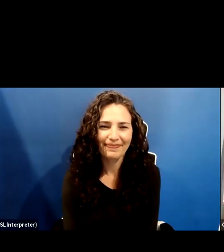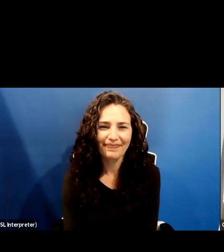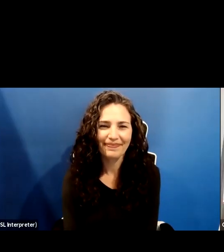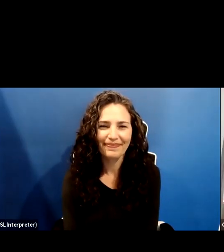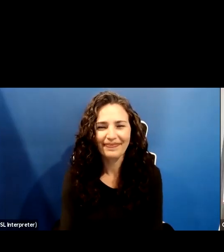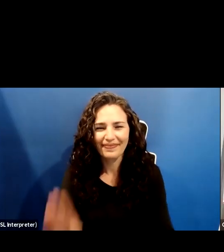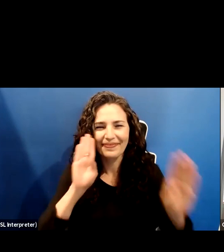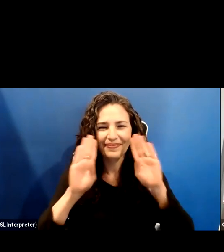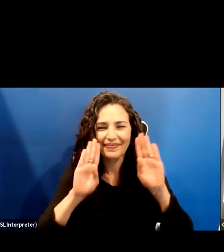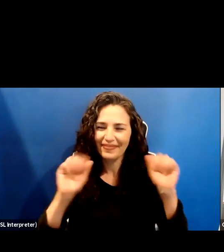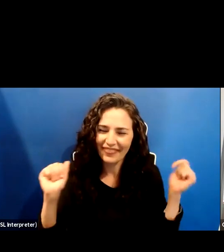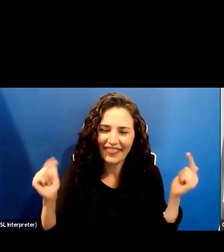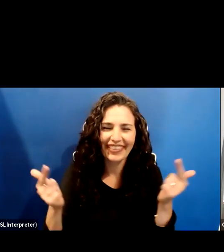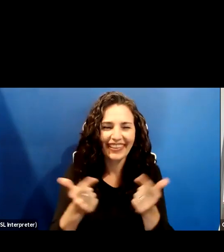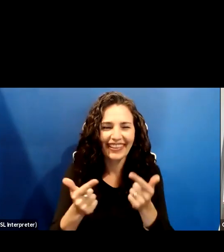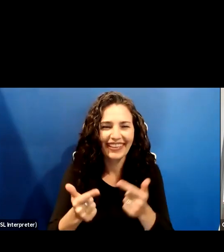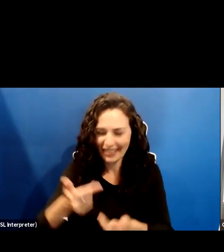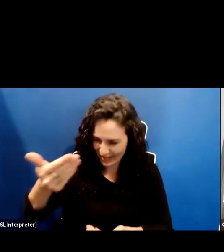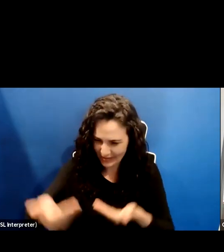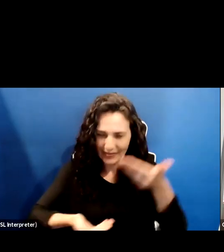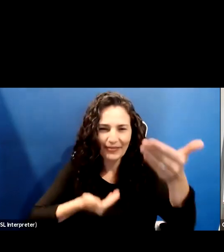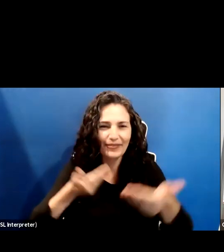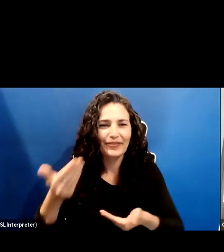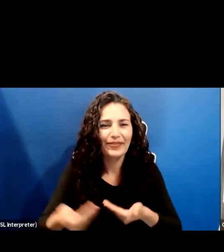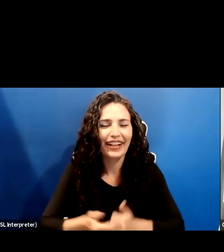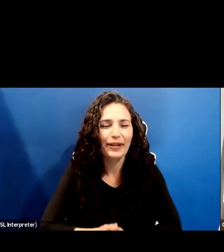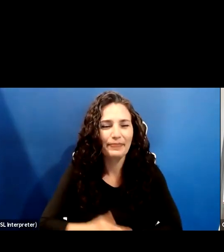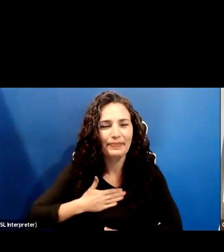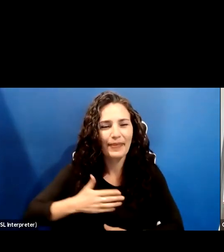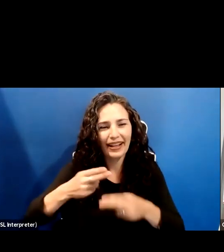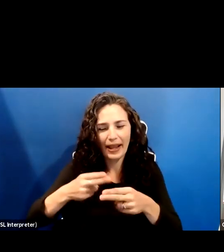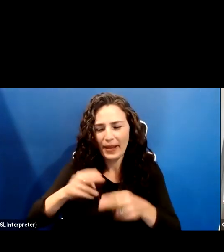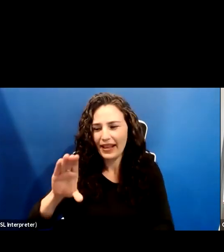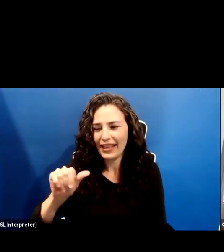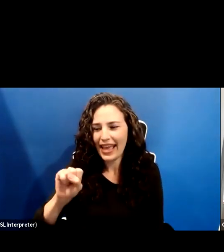Hello everyone, welcome. My name is Cassidy Dimon.